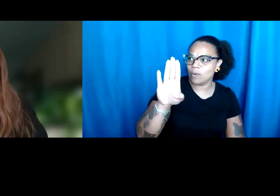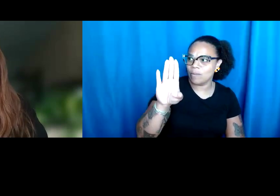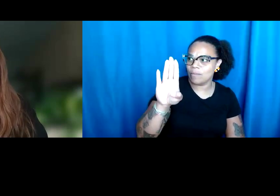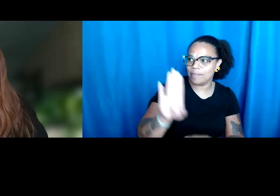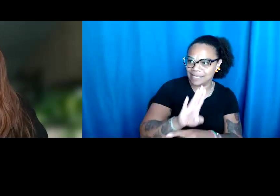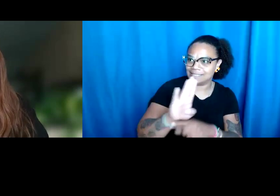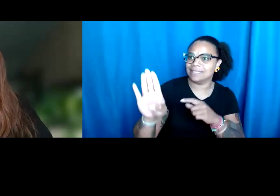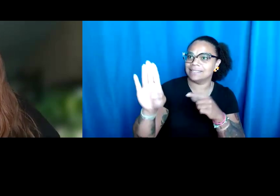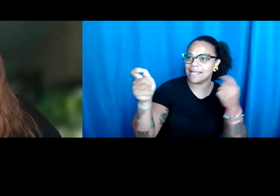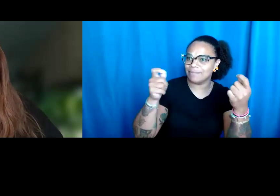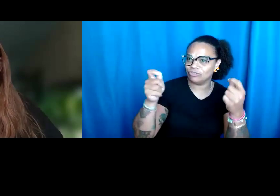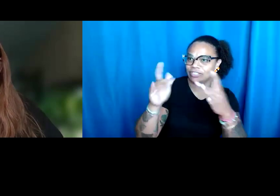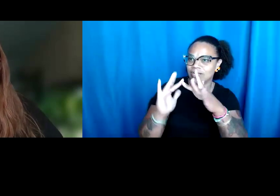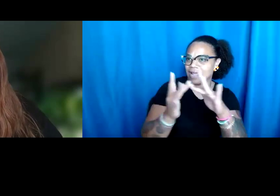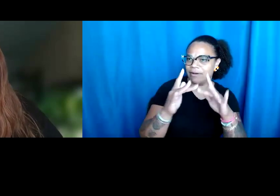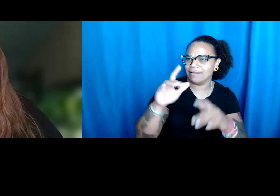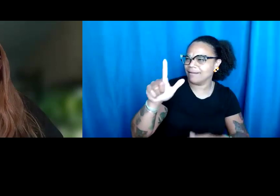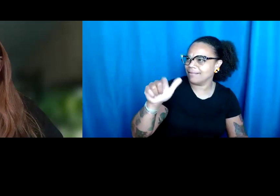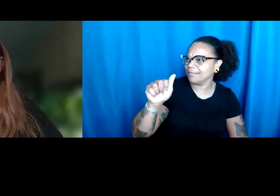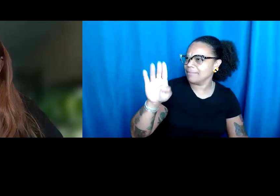I might have gotten it a little bit wrong.